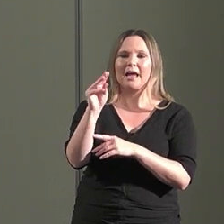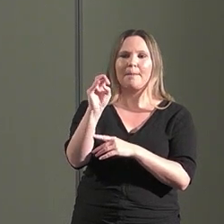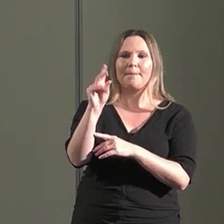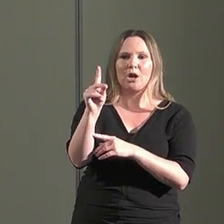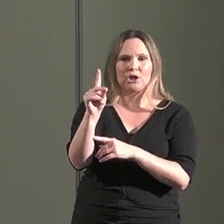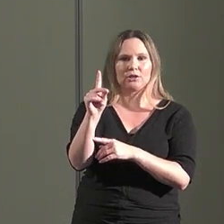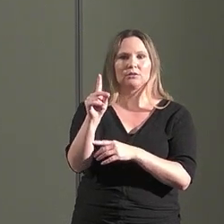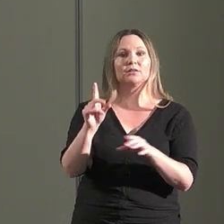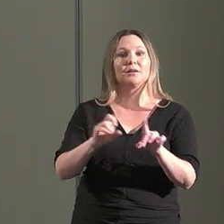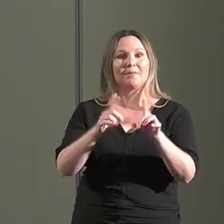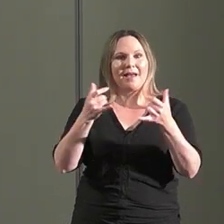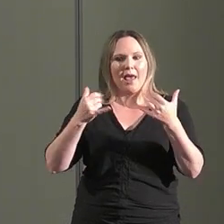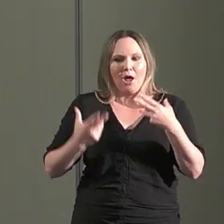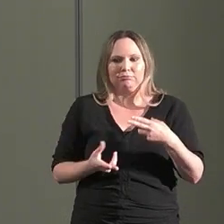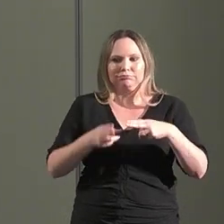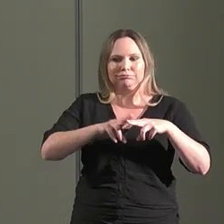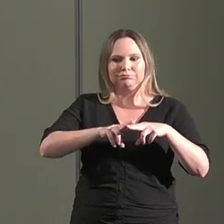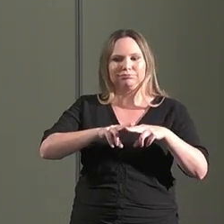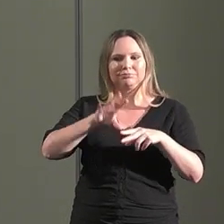But we're up to 93.4%.